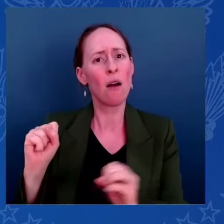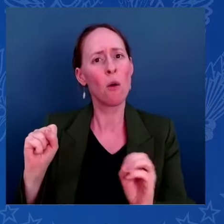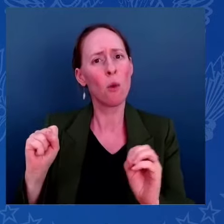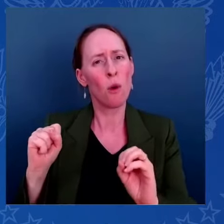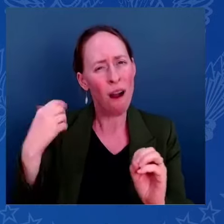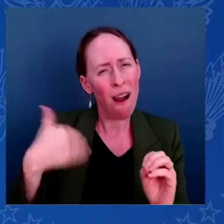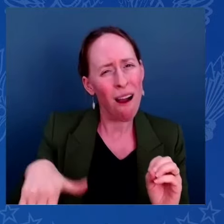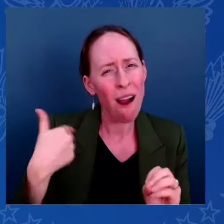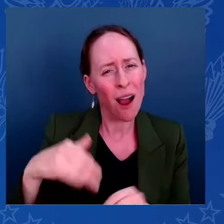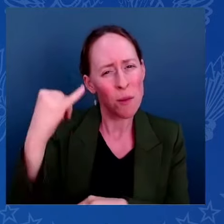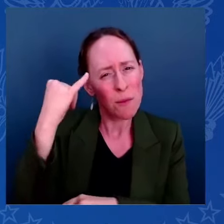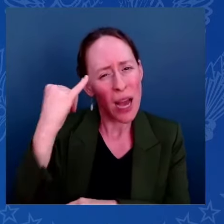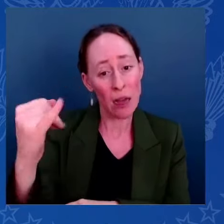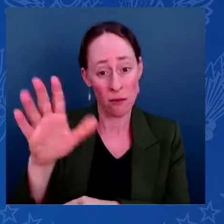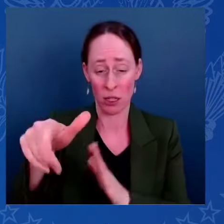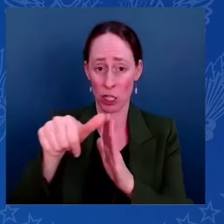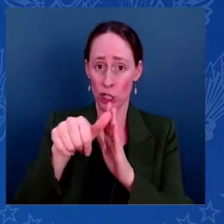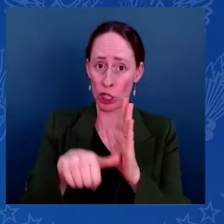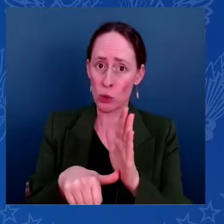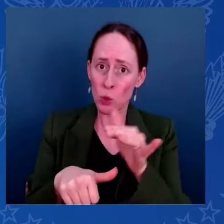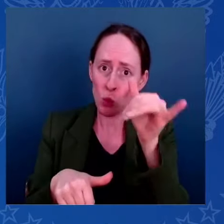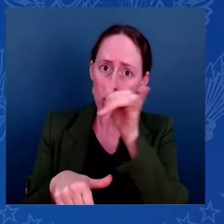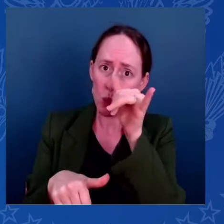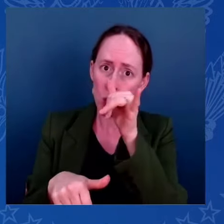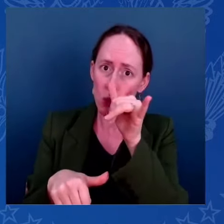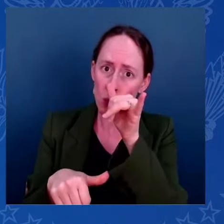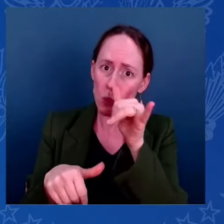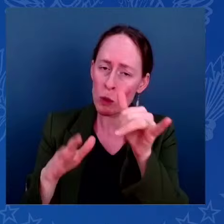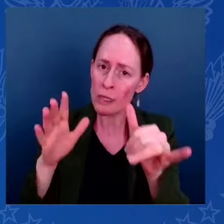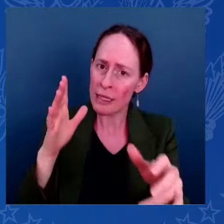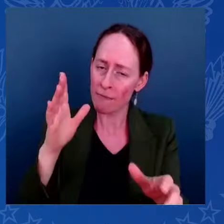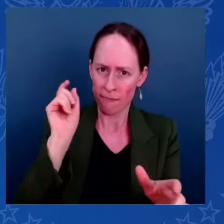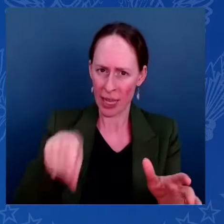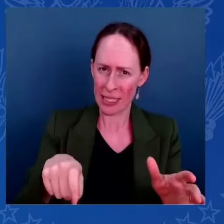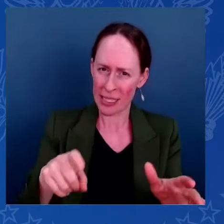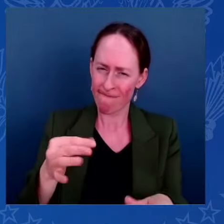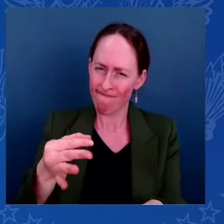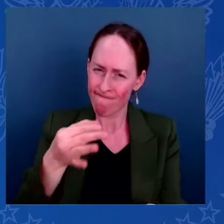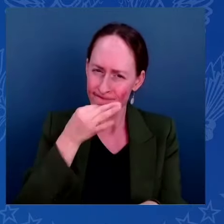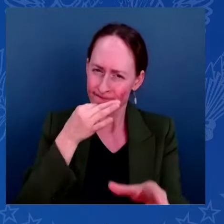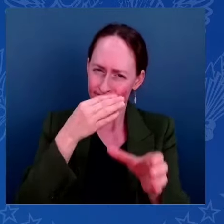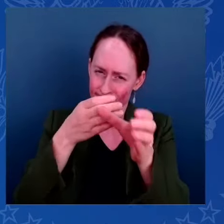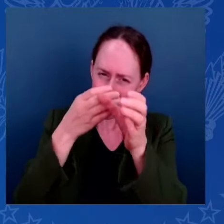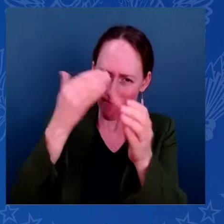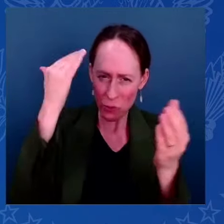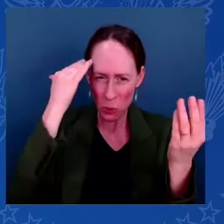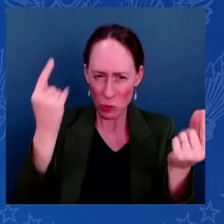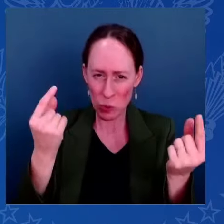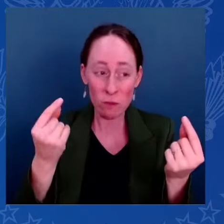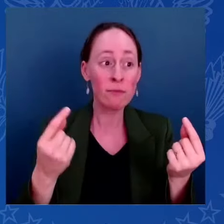It takes the best surgeons in the world. And it takes its toll on families. As Jill and I sai- -- as Jill said,